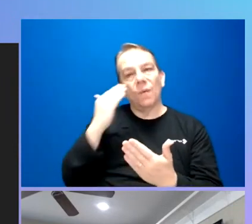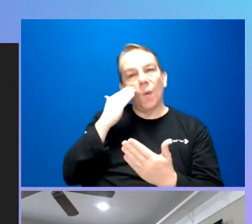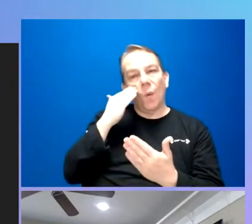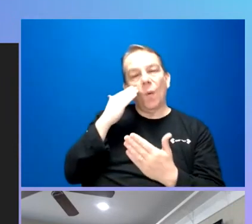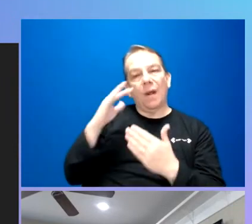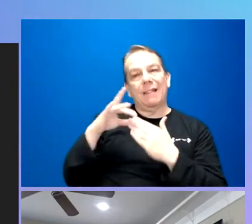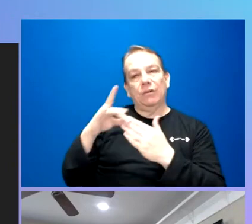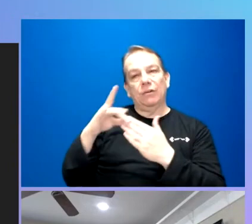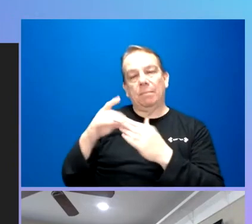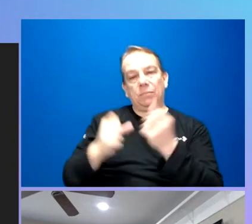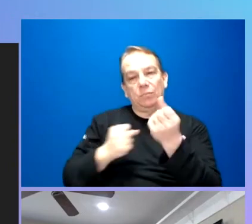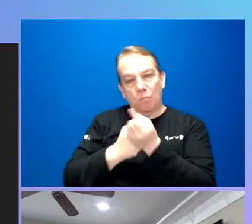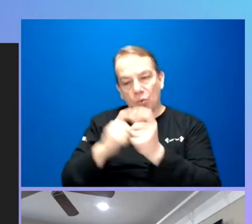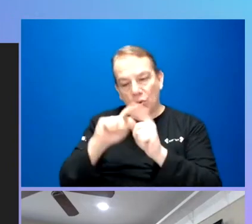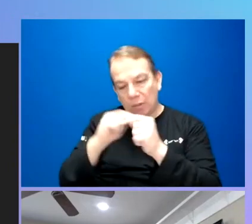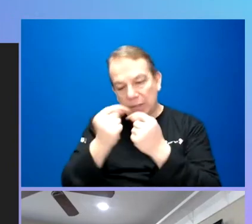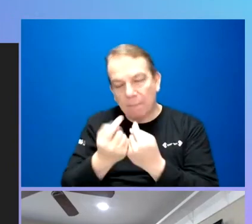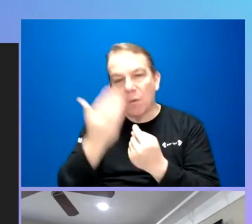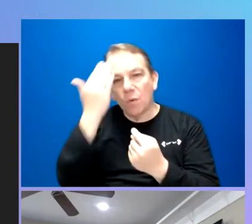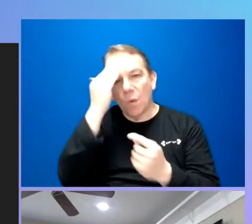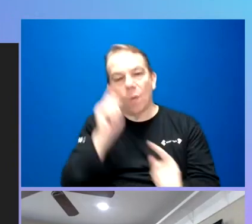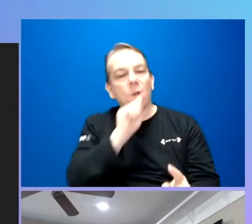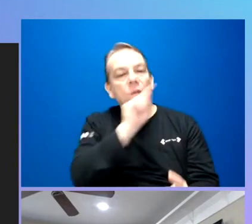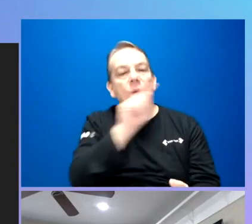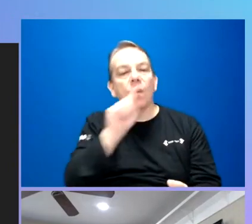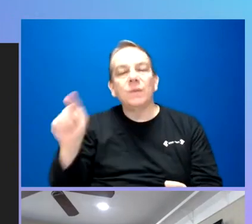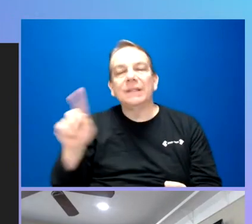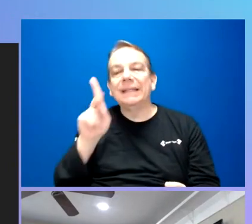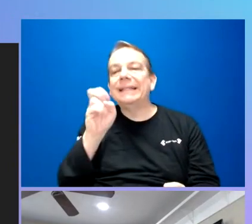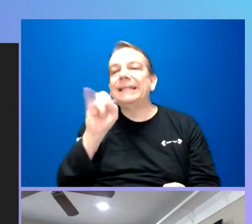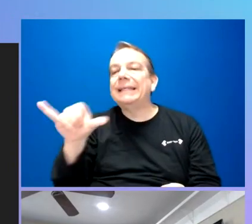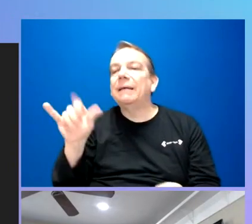be very respectful of their admins because they're the ones